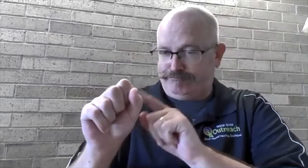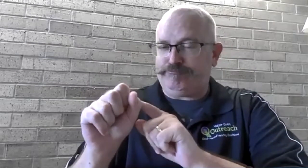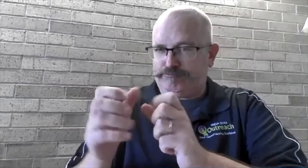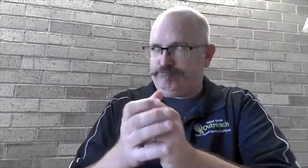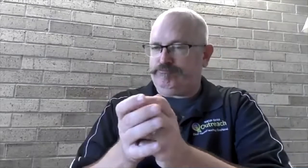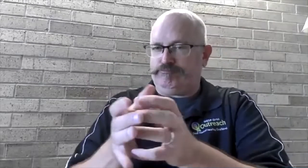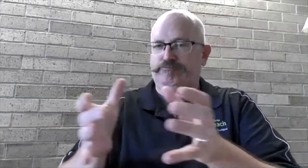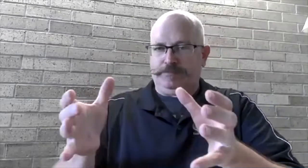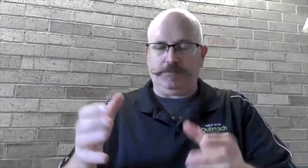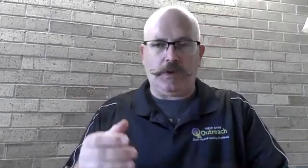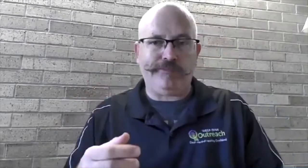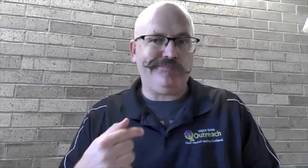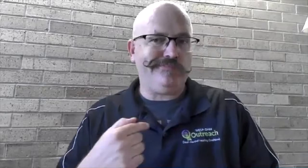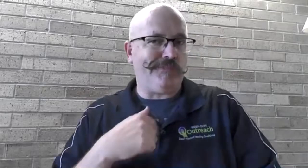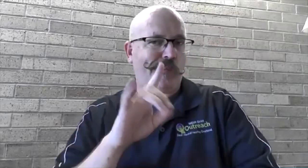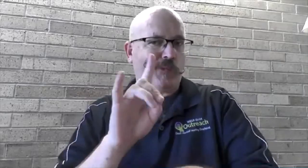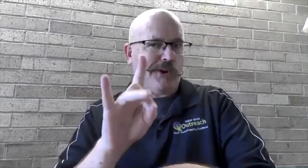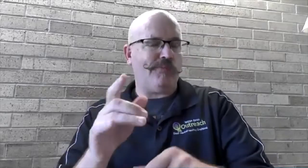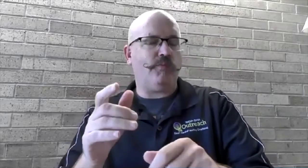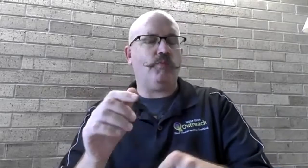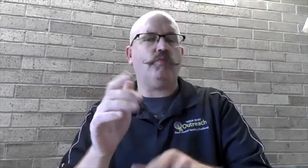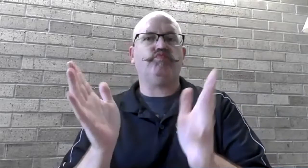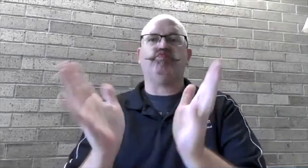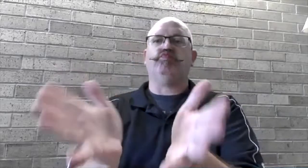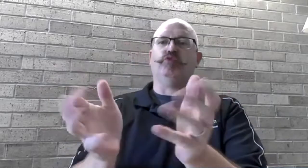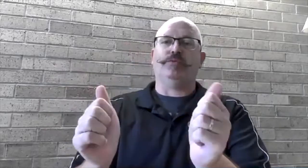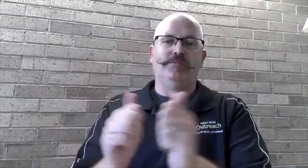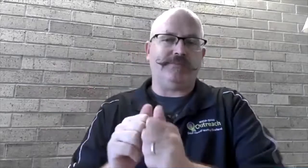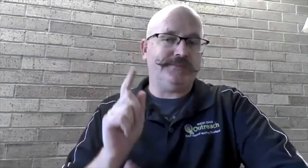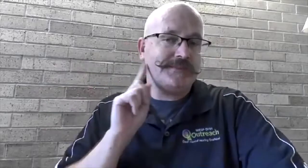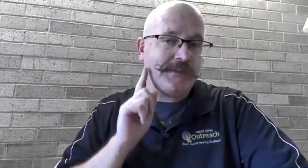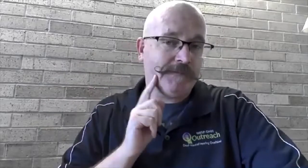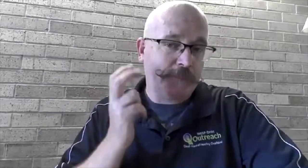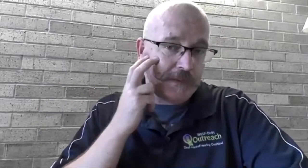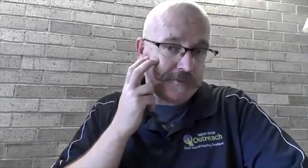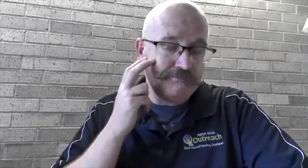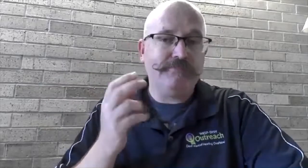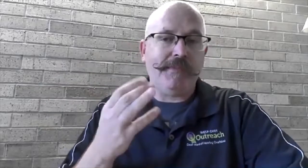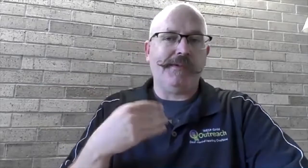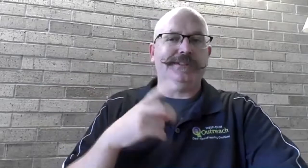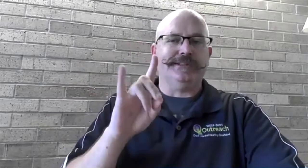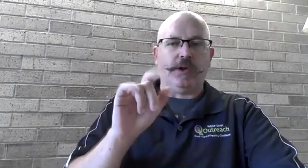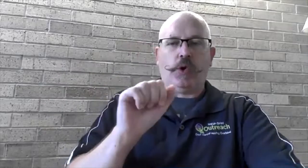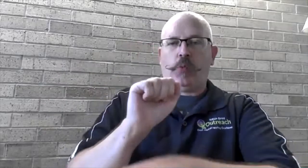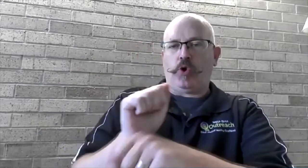(Scott) Again talking about that word "awareness" that we talked about earlier.